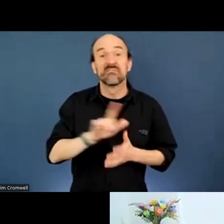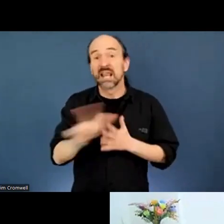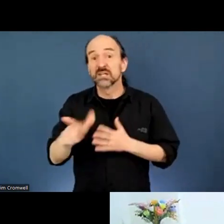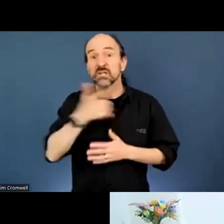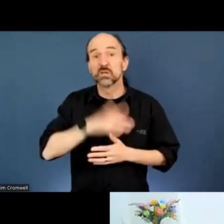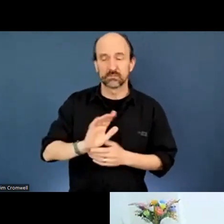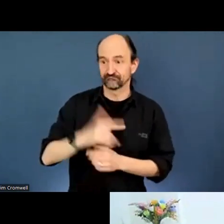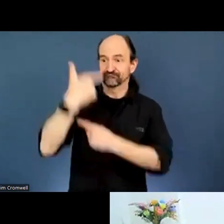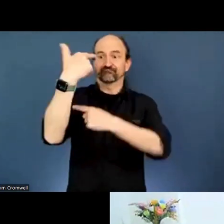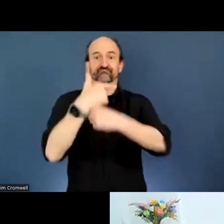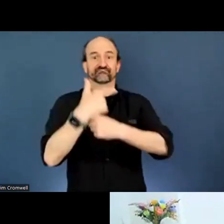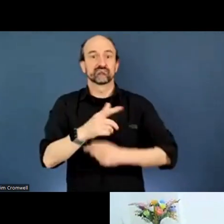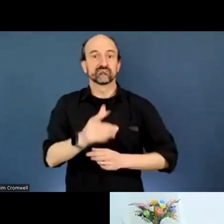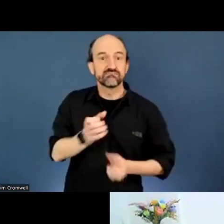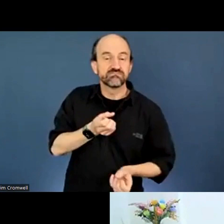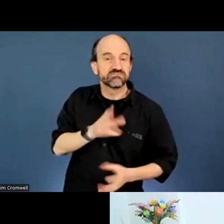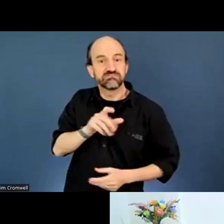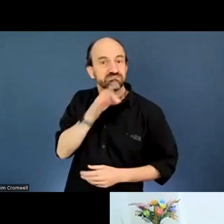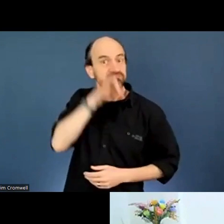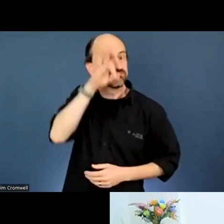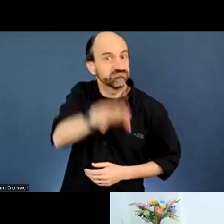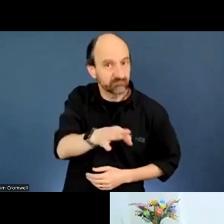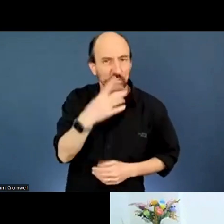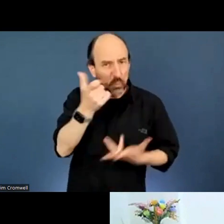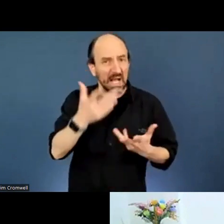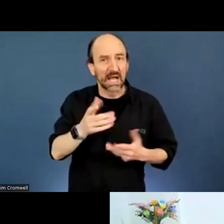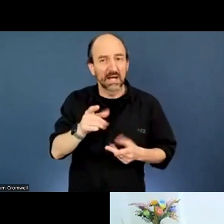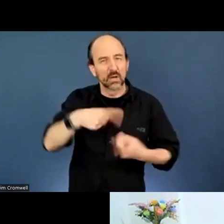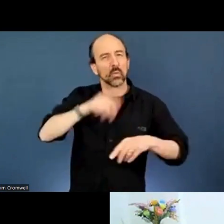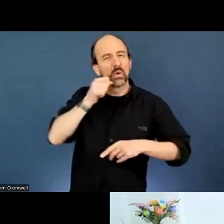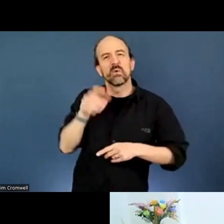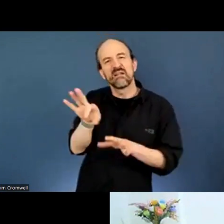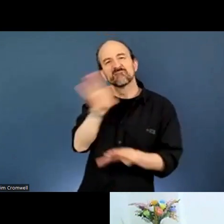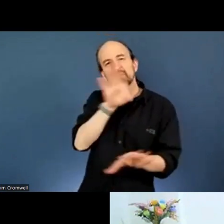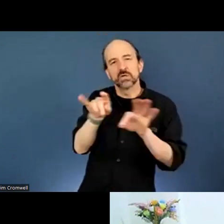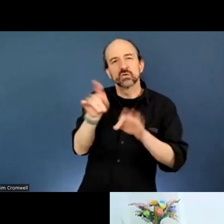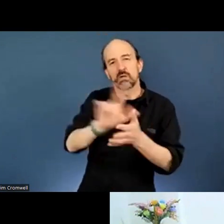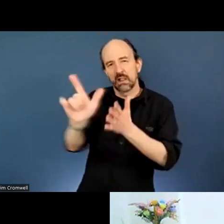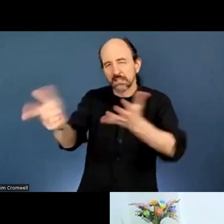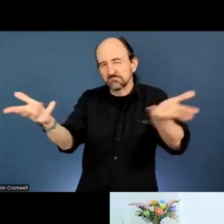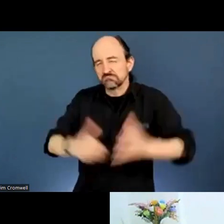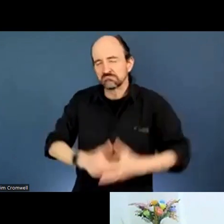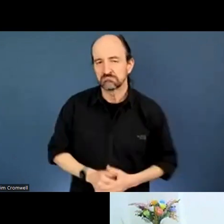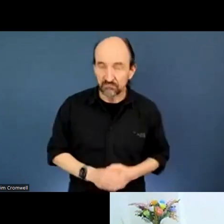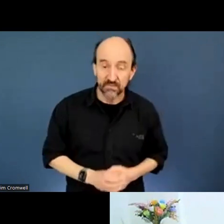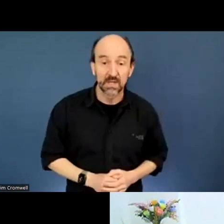and Nancy will invite you to do so. So without further a do we'll